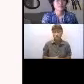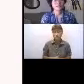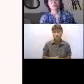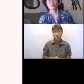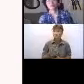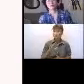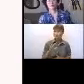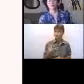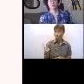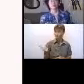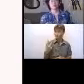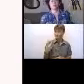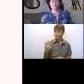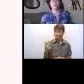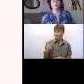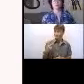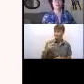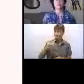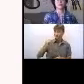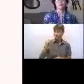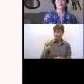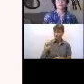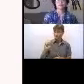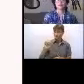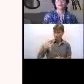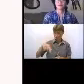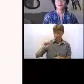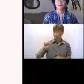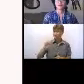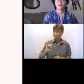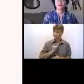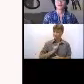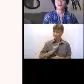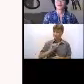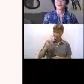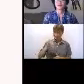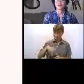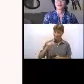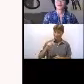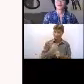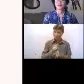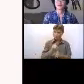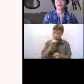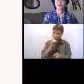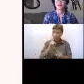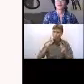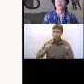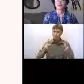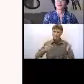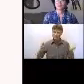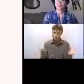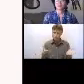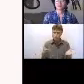that we're creating a space where people can come to learning and and calling and this